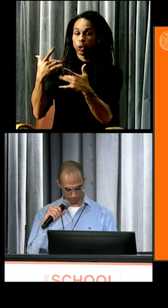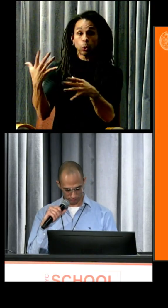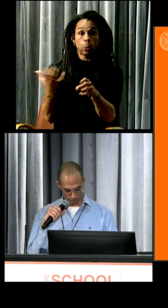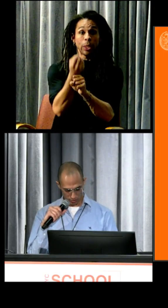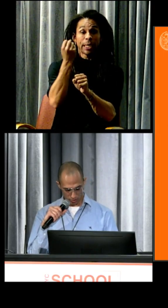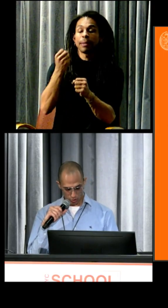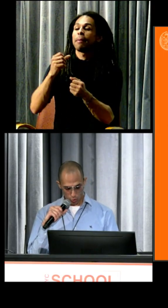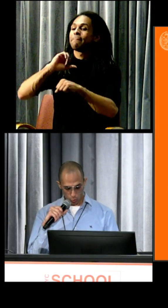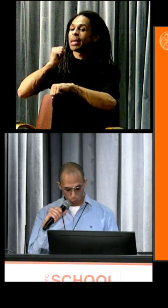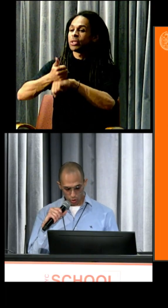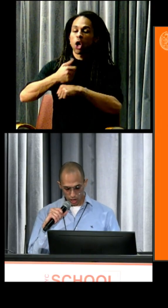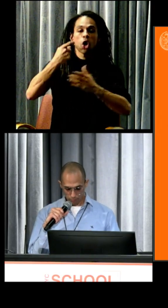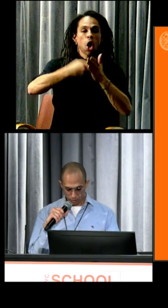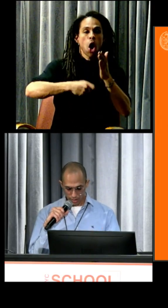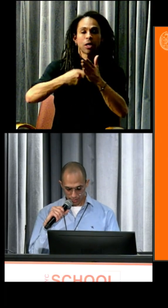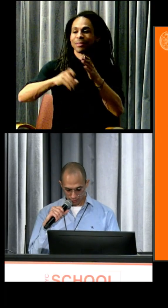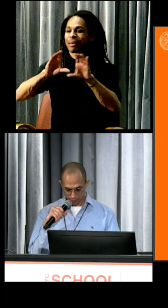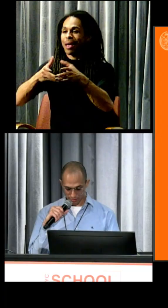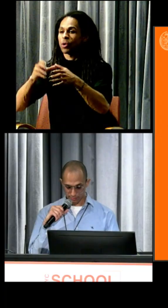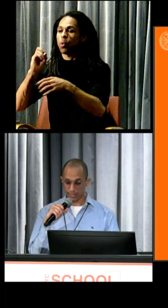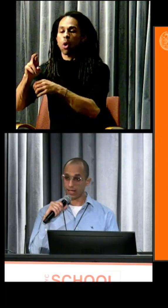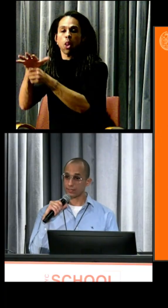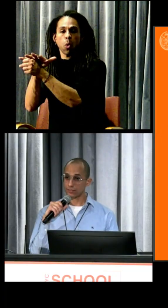cetera? They had to survive if you threw it at your brother.